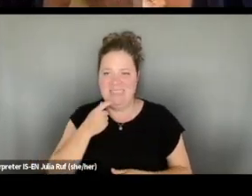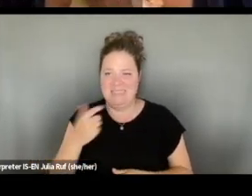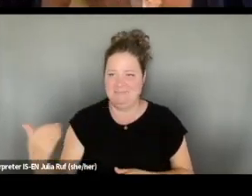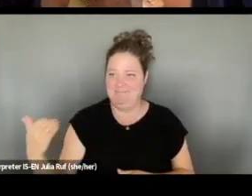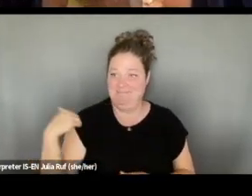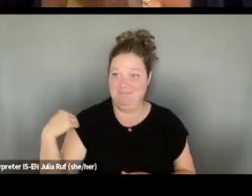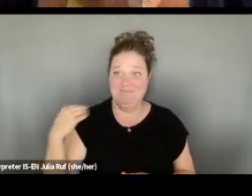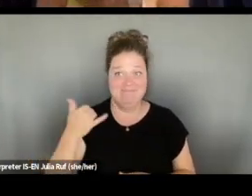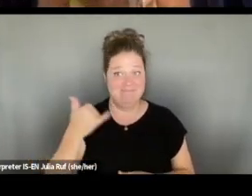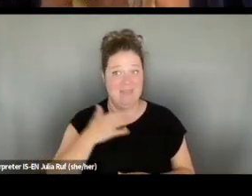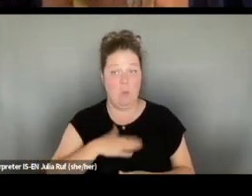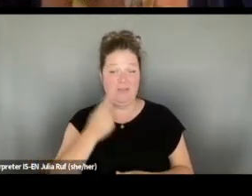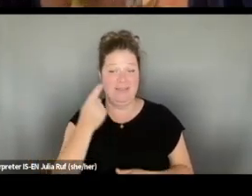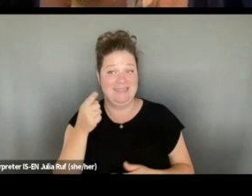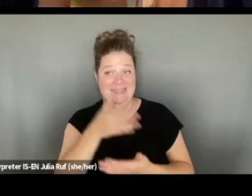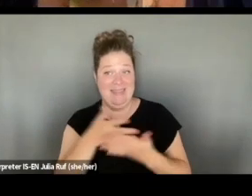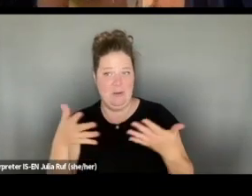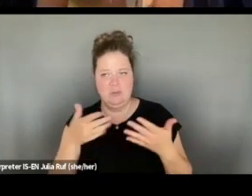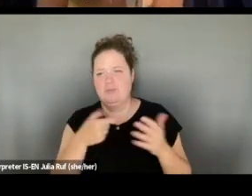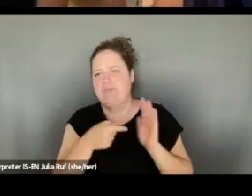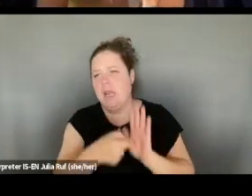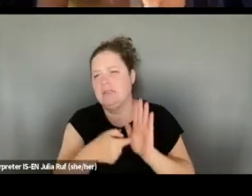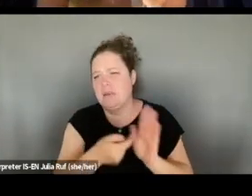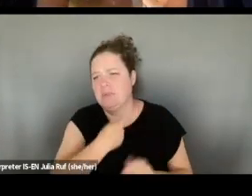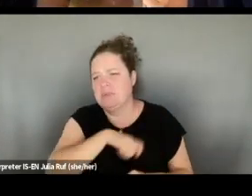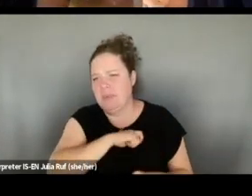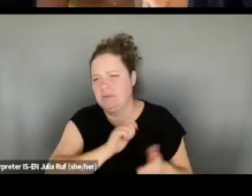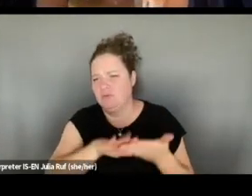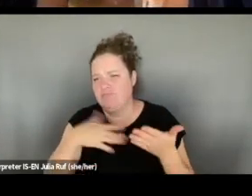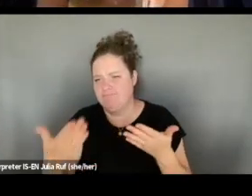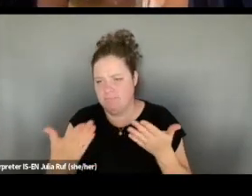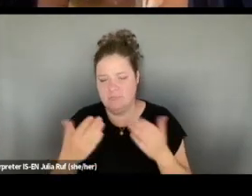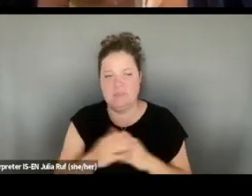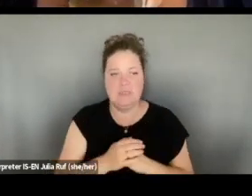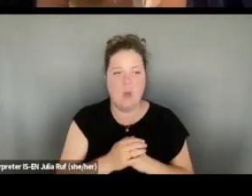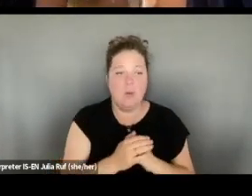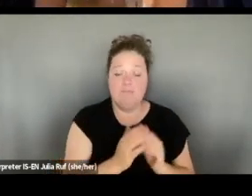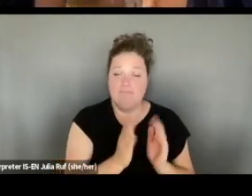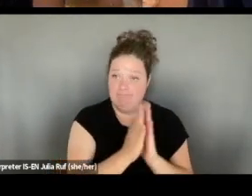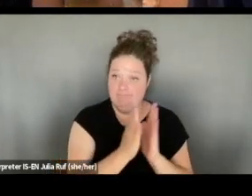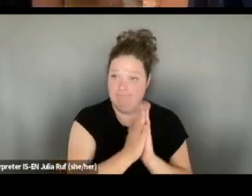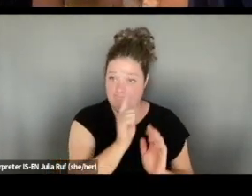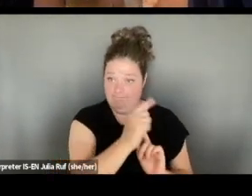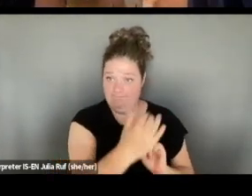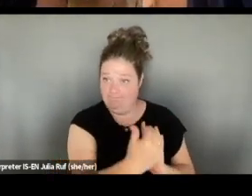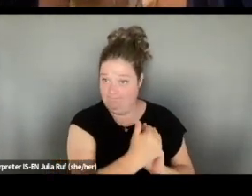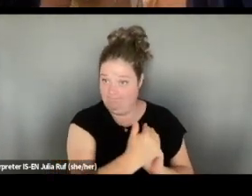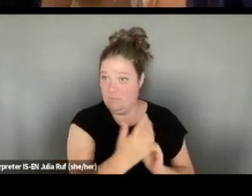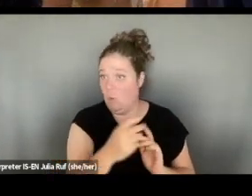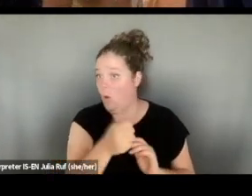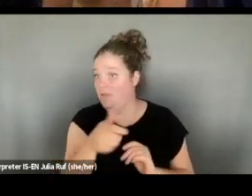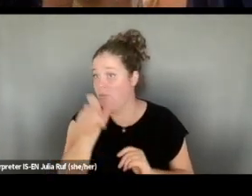who is, say that we are interested in using this, then we, of course, would try to cover that language. So, please reach out, and that goes for everyone